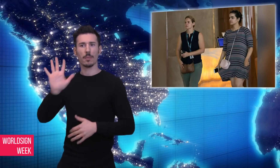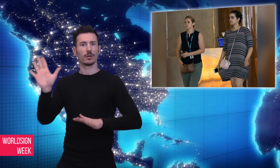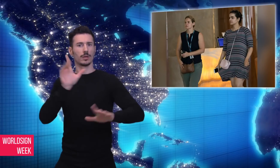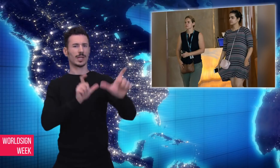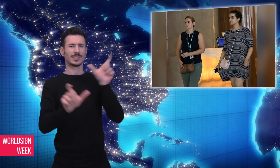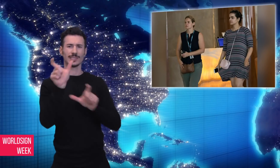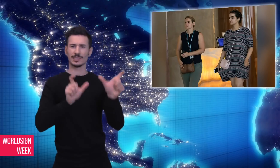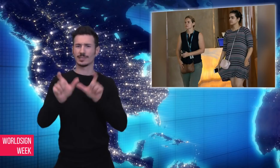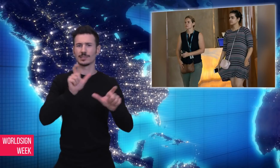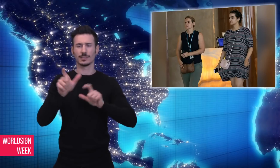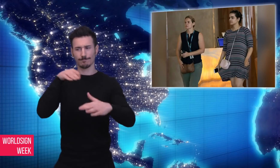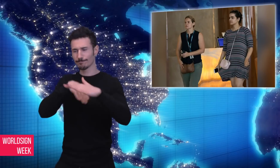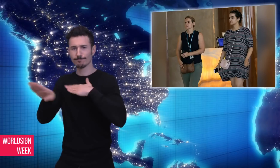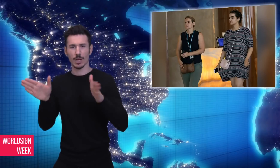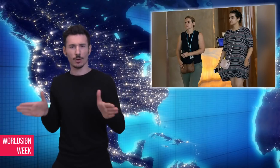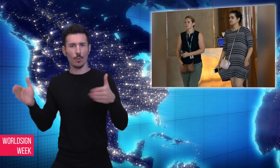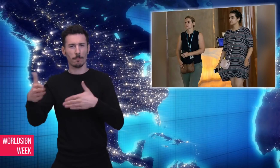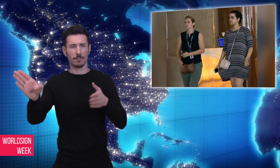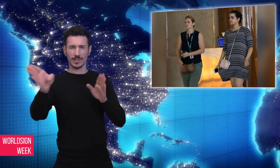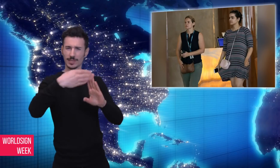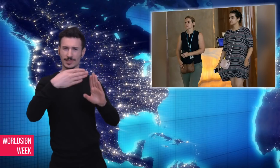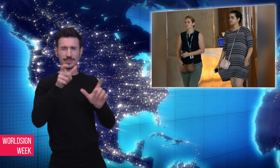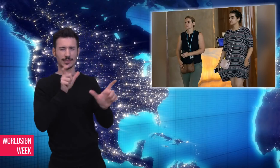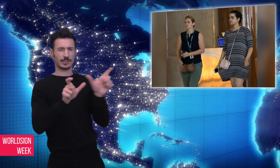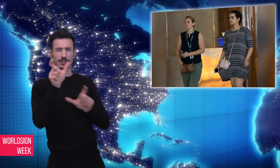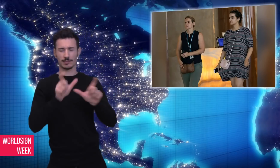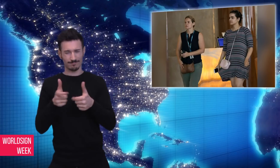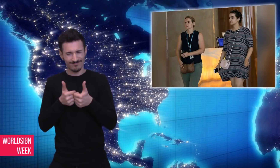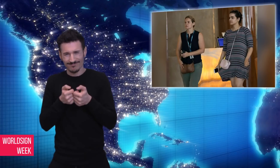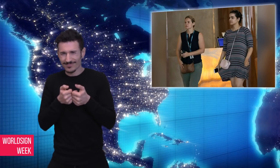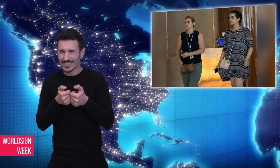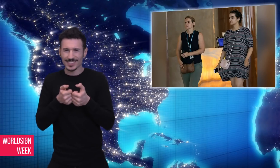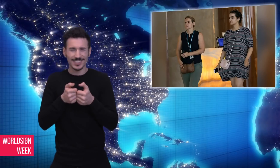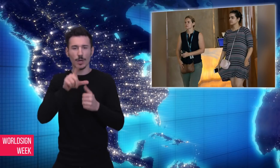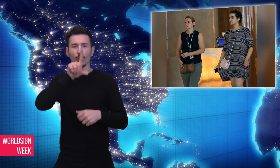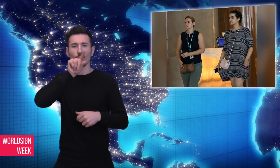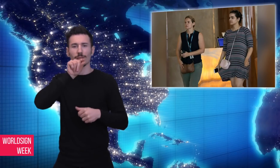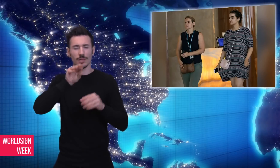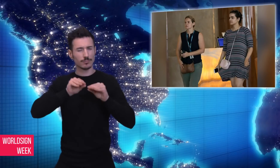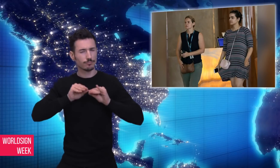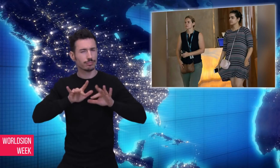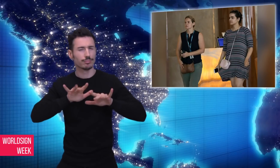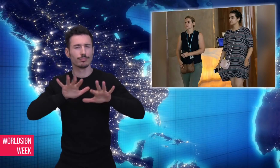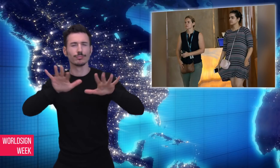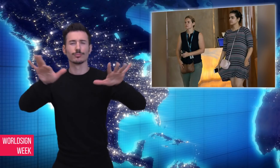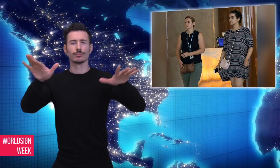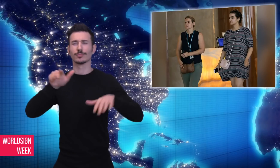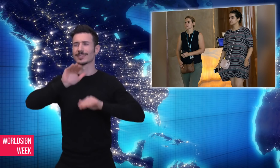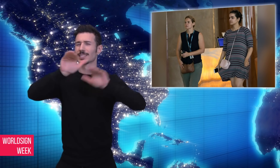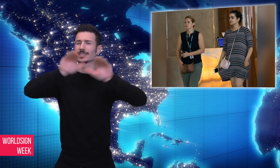messages on her mobile through Twitter,